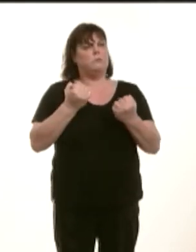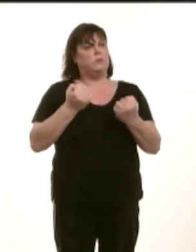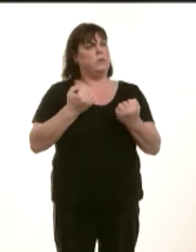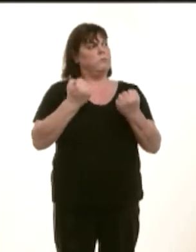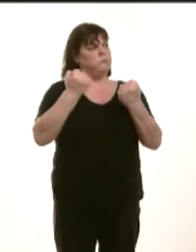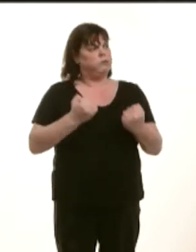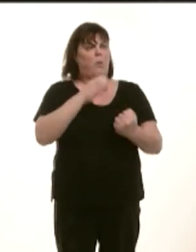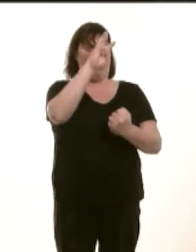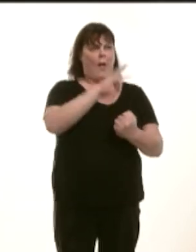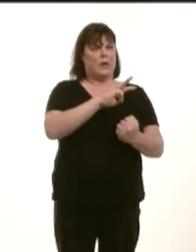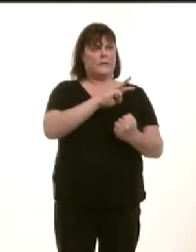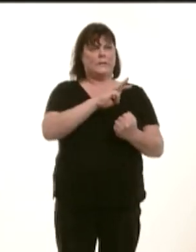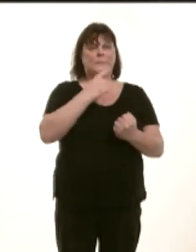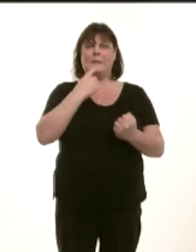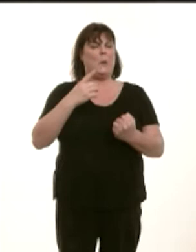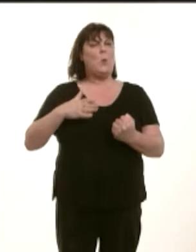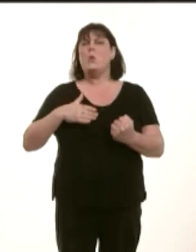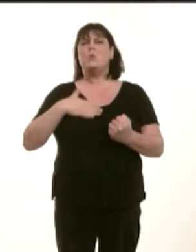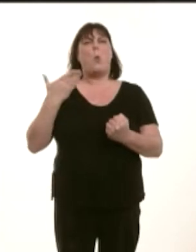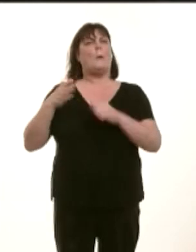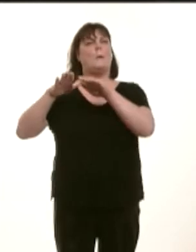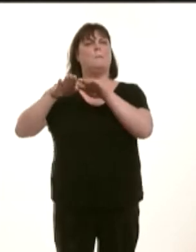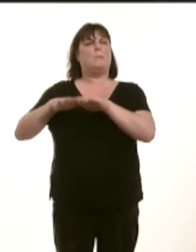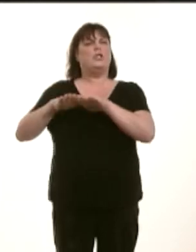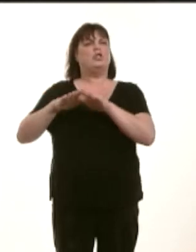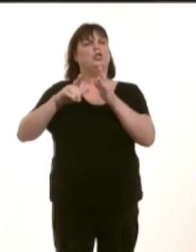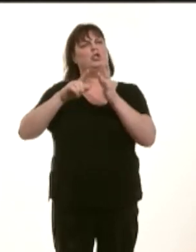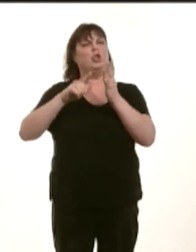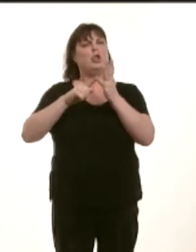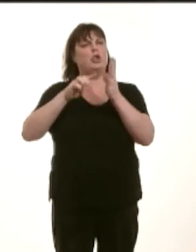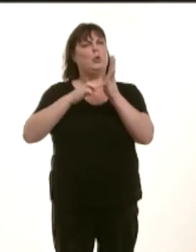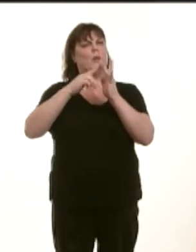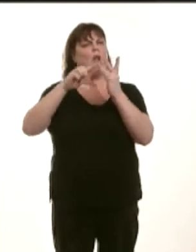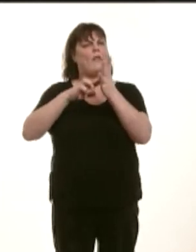national identity by displaying a union flag on our driving licences, despite the UK driving